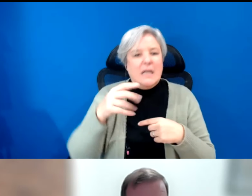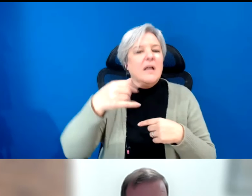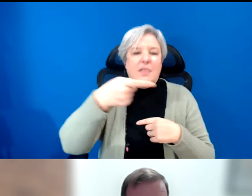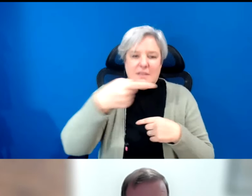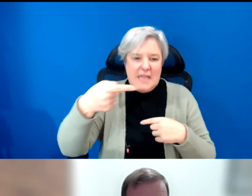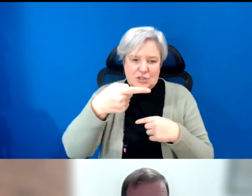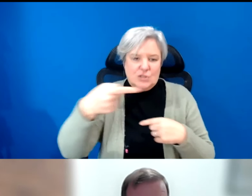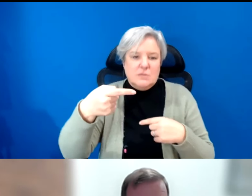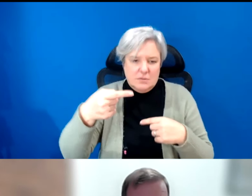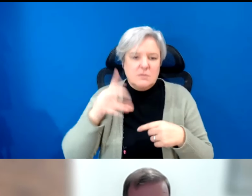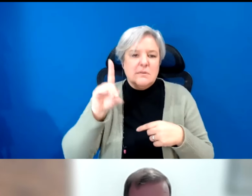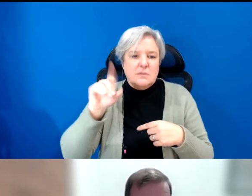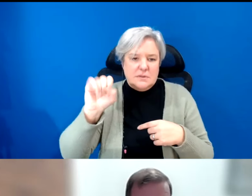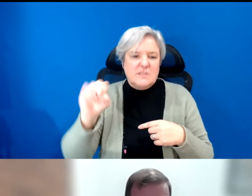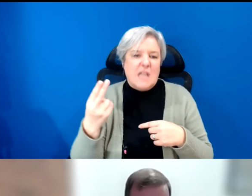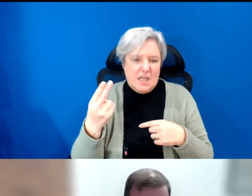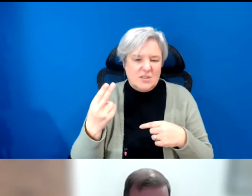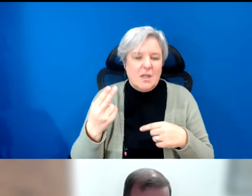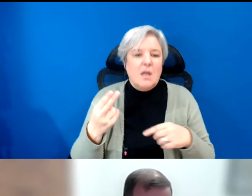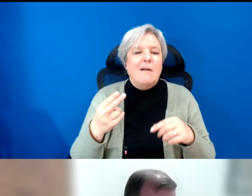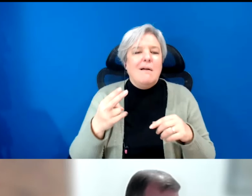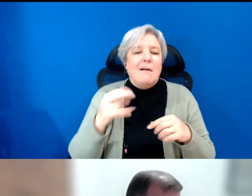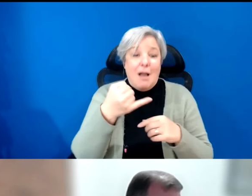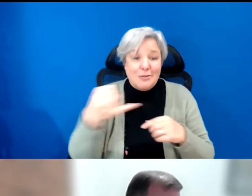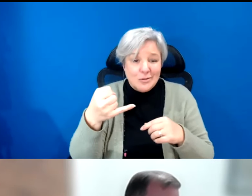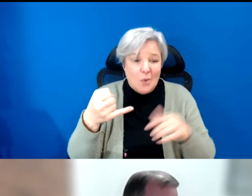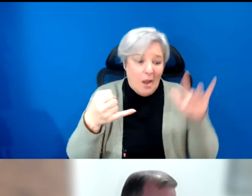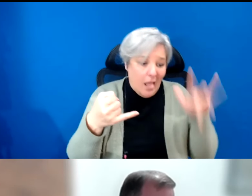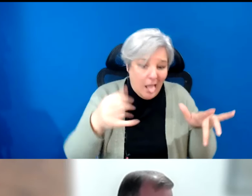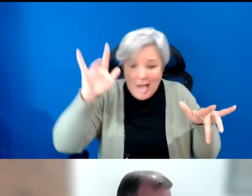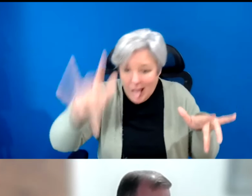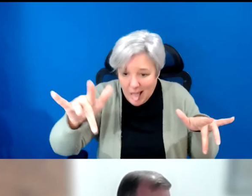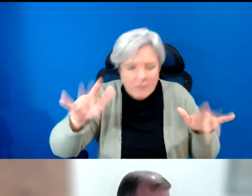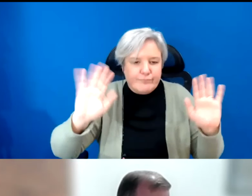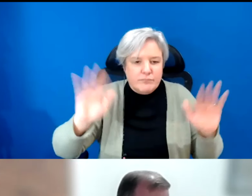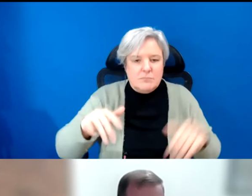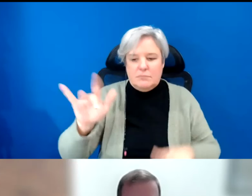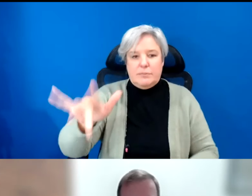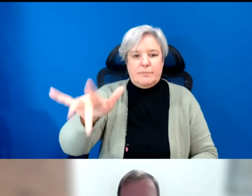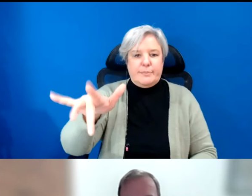You know, with underscore you have to hold down an extra key. It's just faster to go along if you use the dash, it's fine.